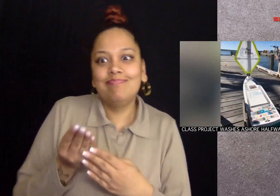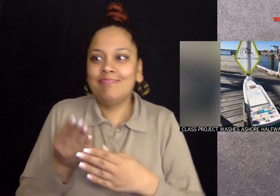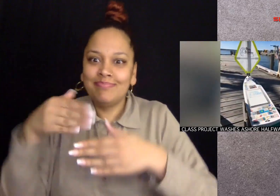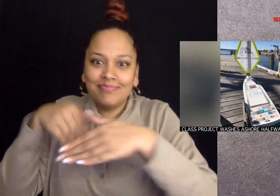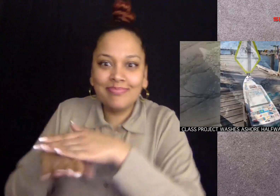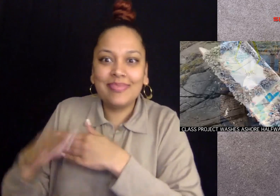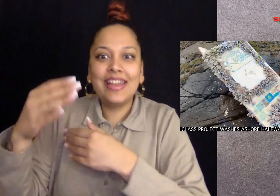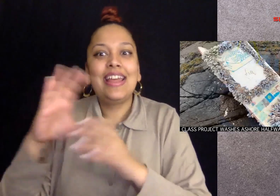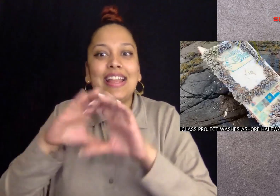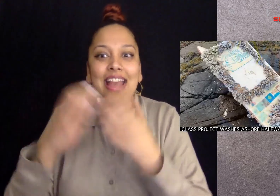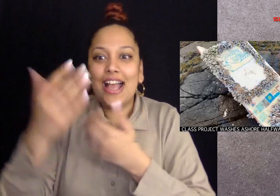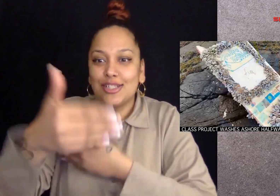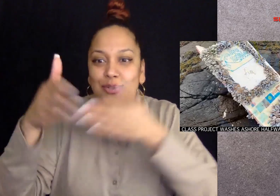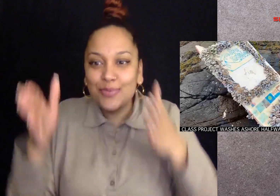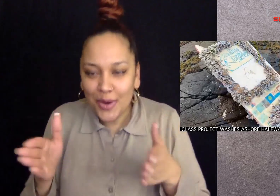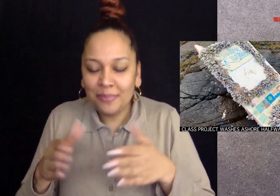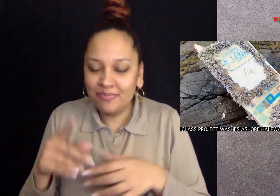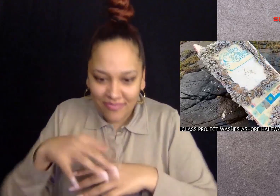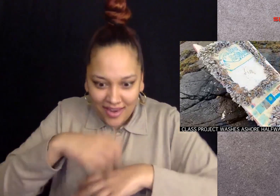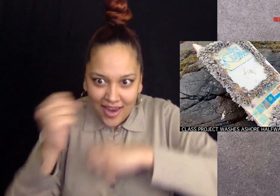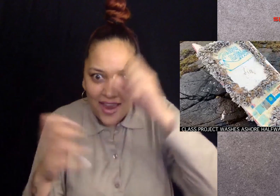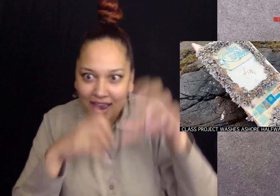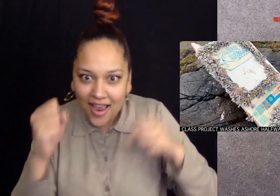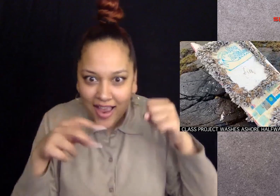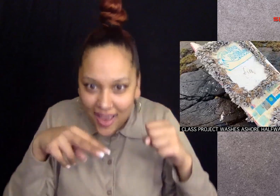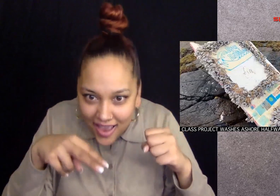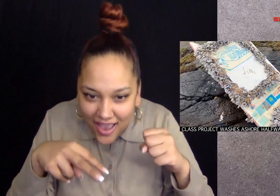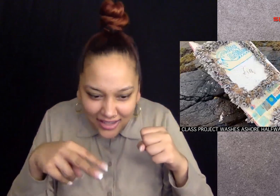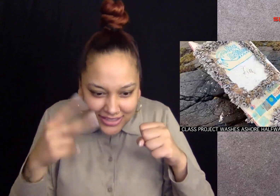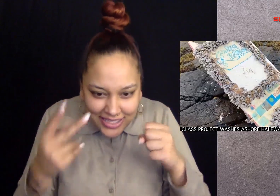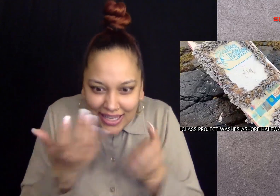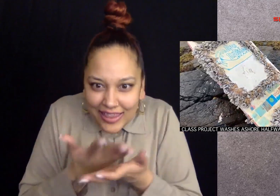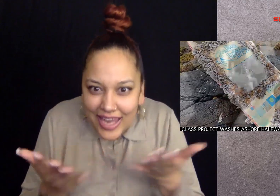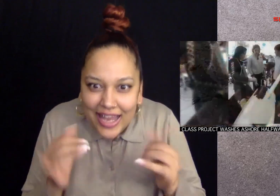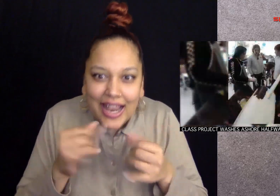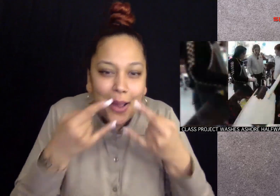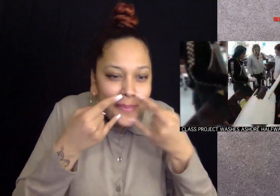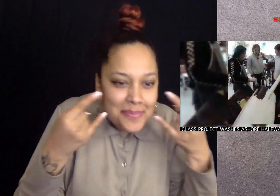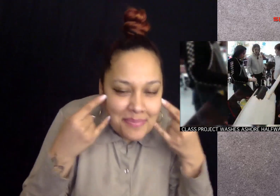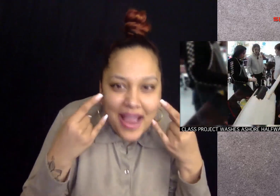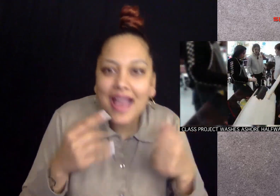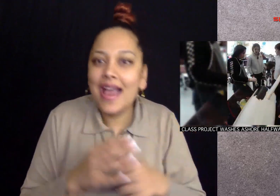he took the boat to his classroom where it was cracked open to reveal all the goodies